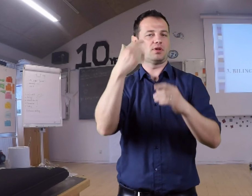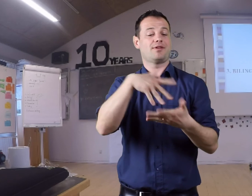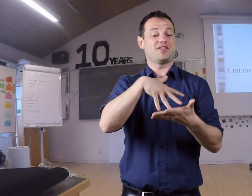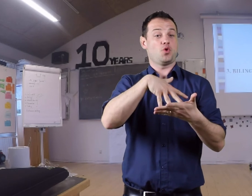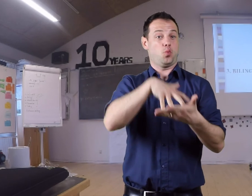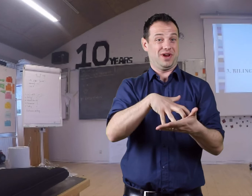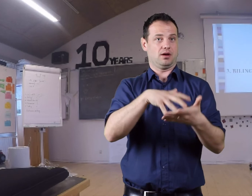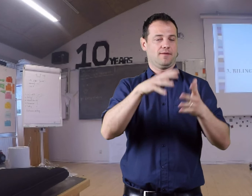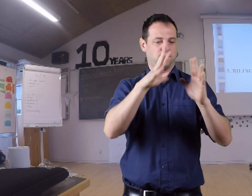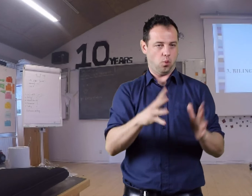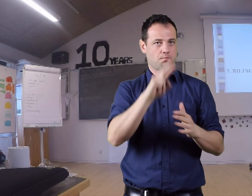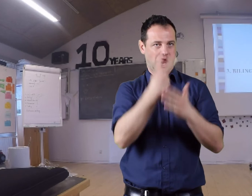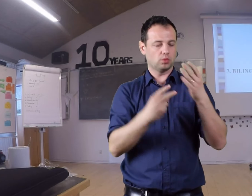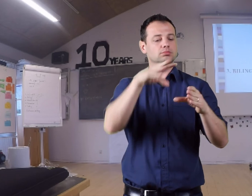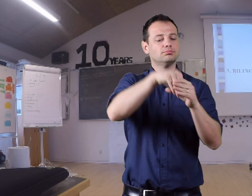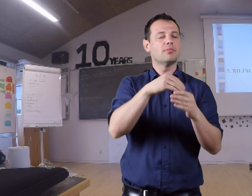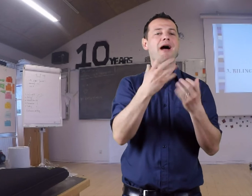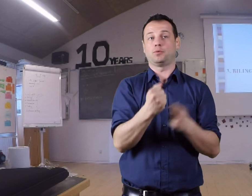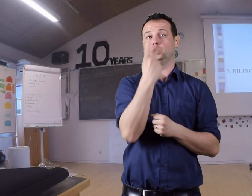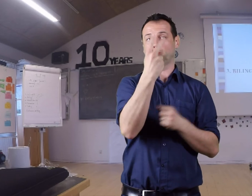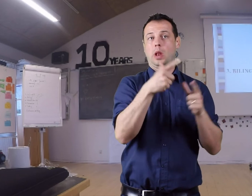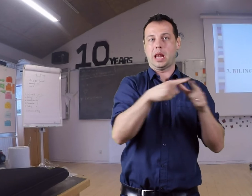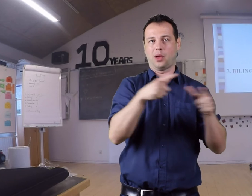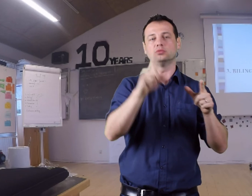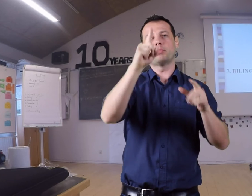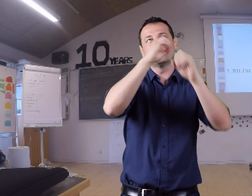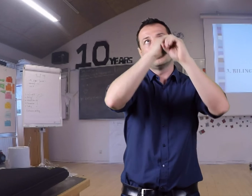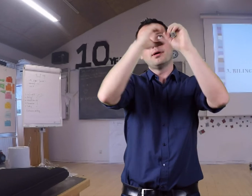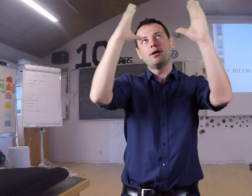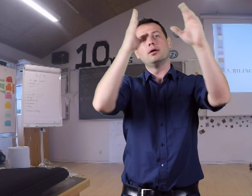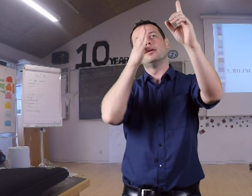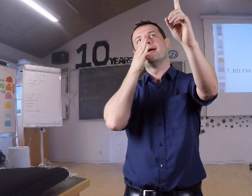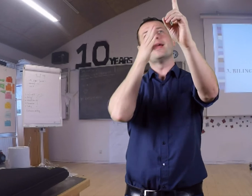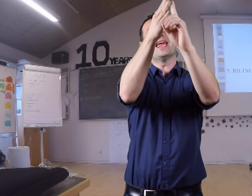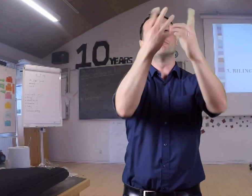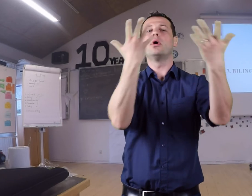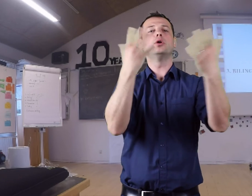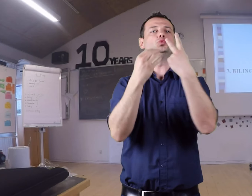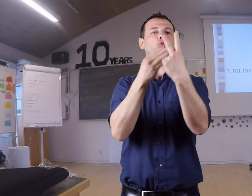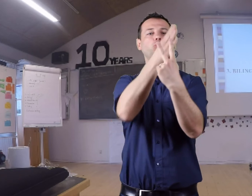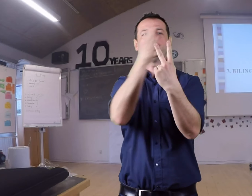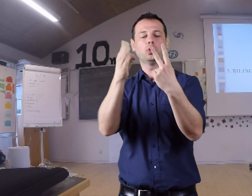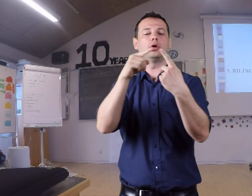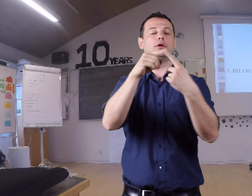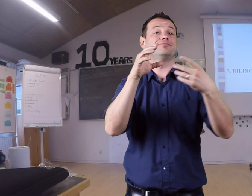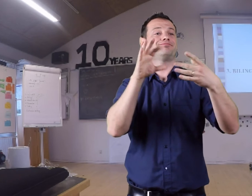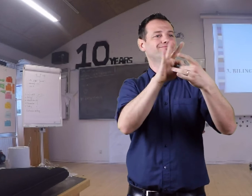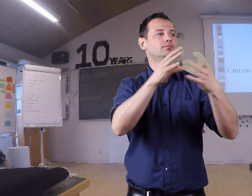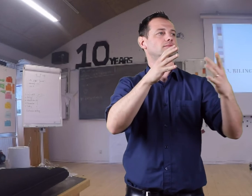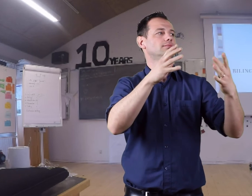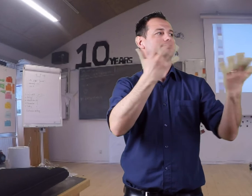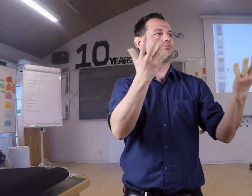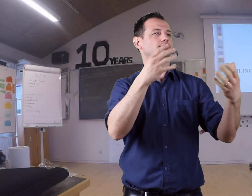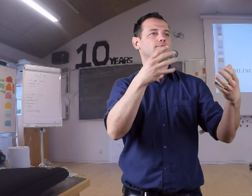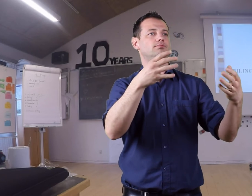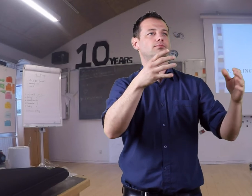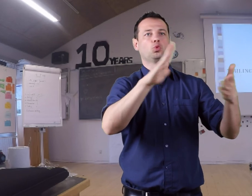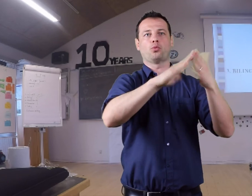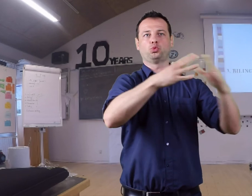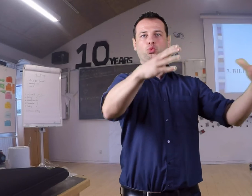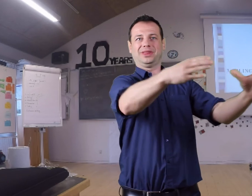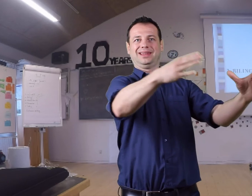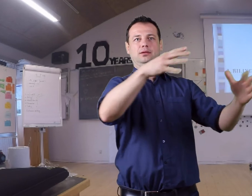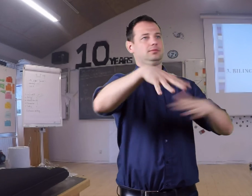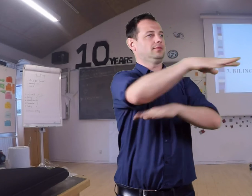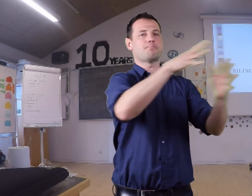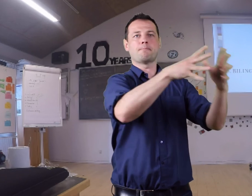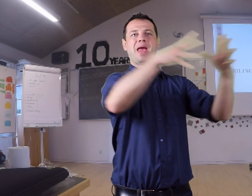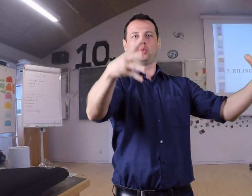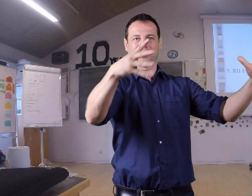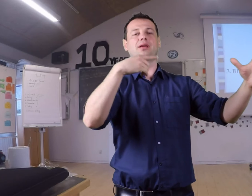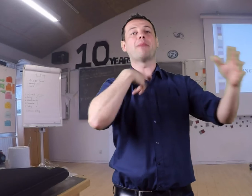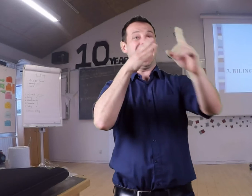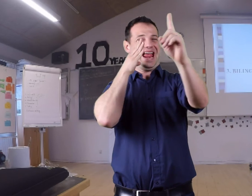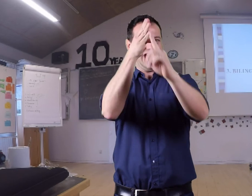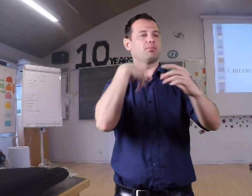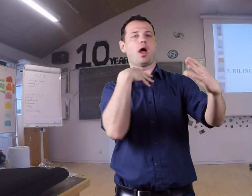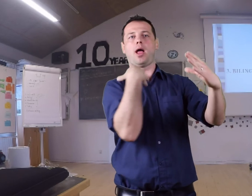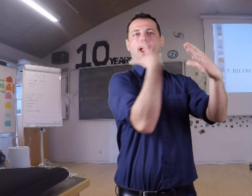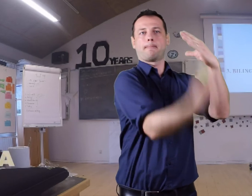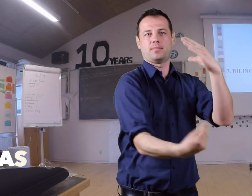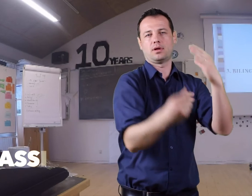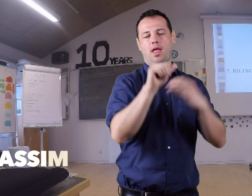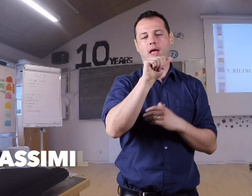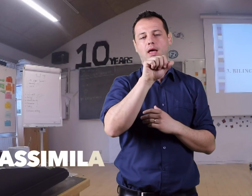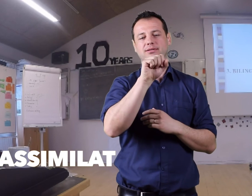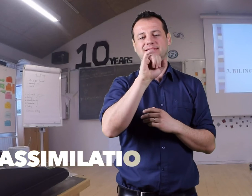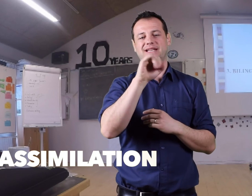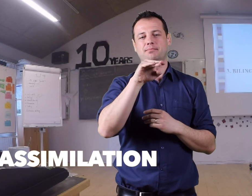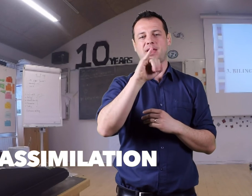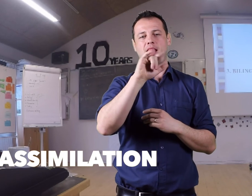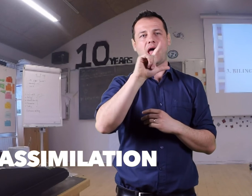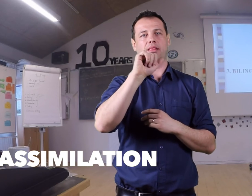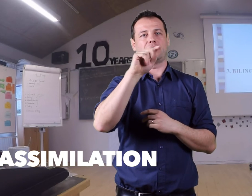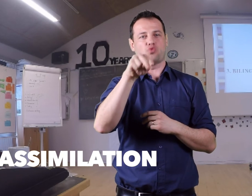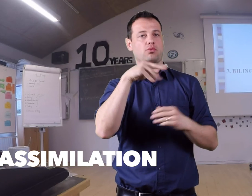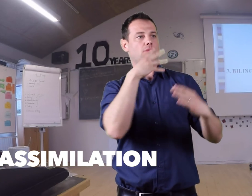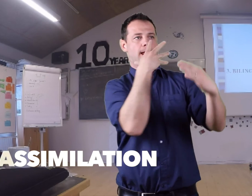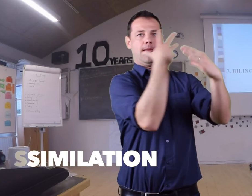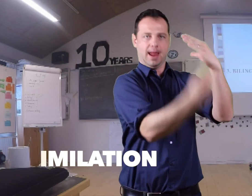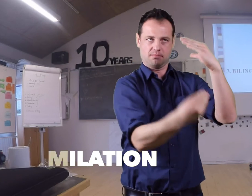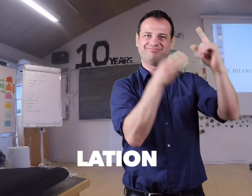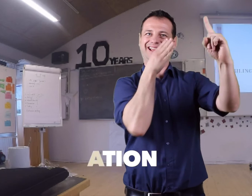The weak form of bilingual education has two languages but aims to assimilate in the majority.